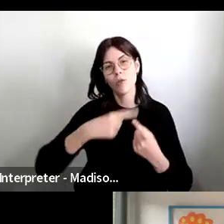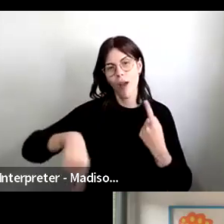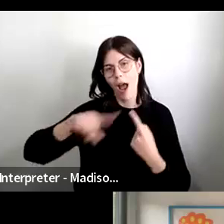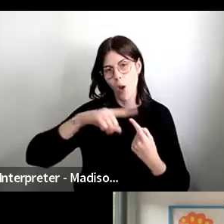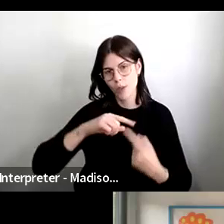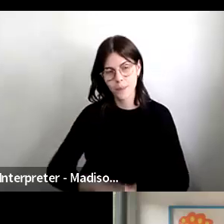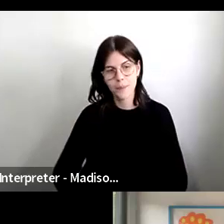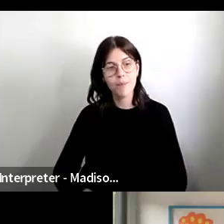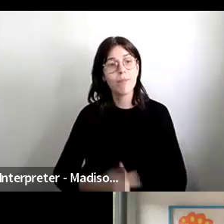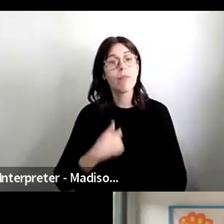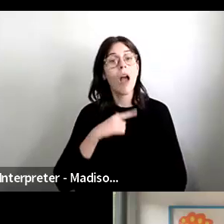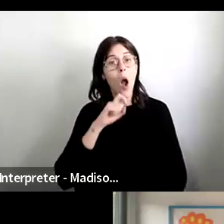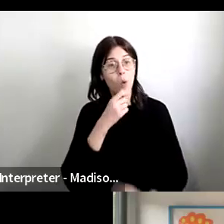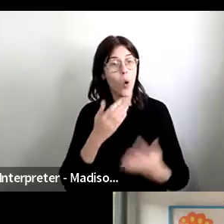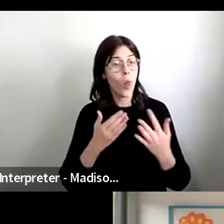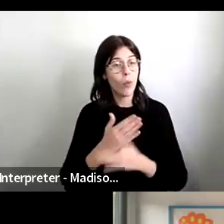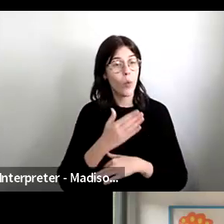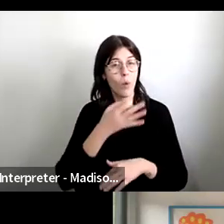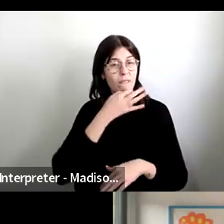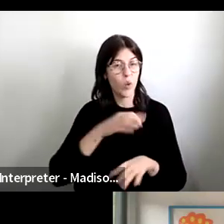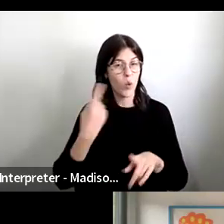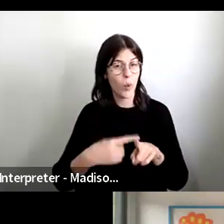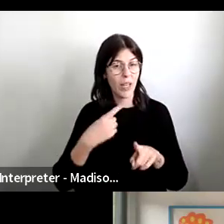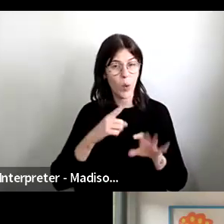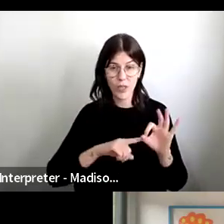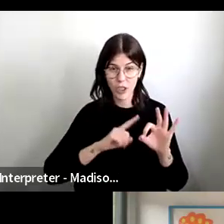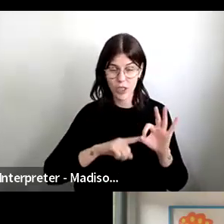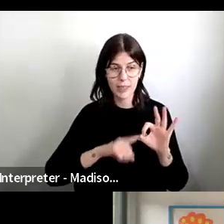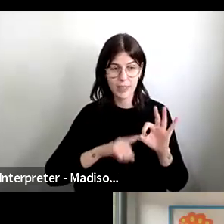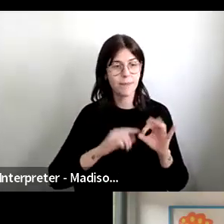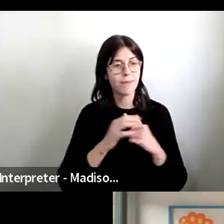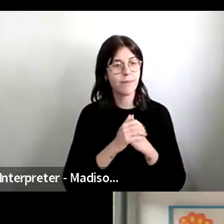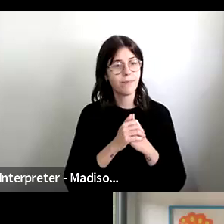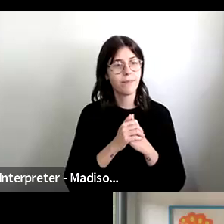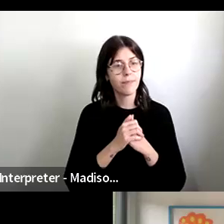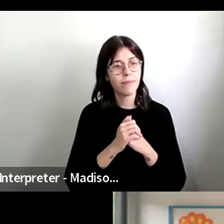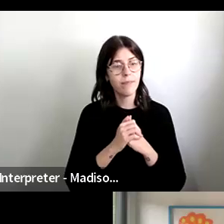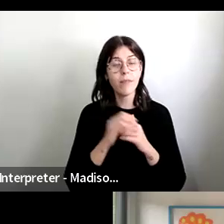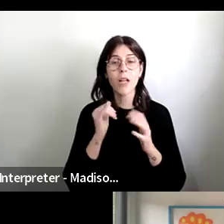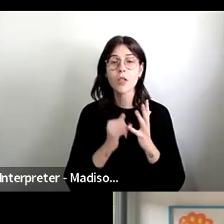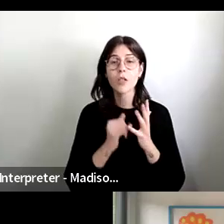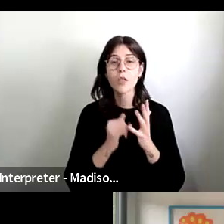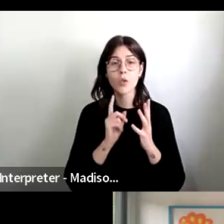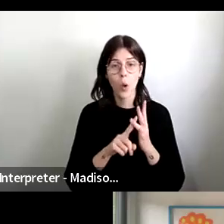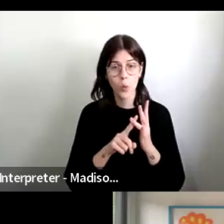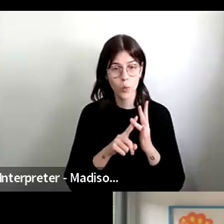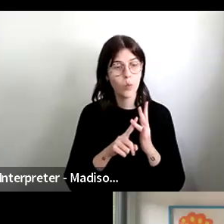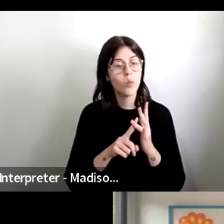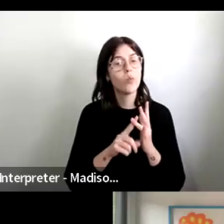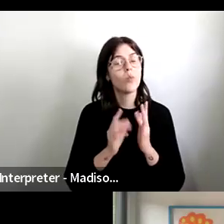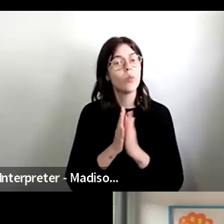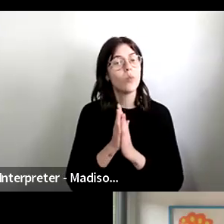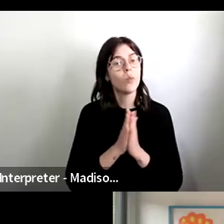I'm just going to run through some quick questions. How do you make your application